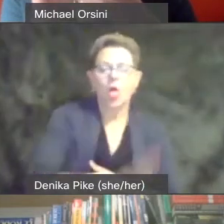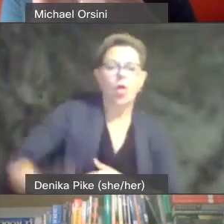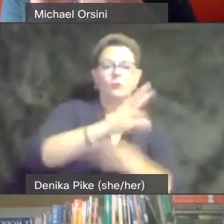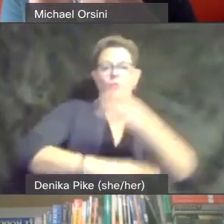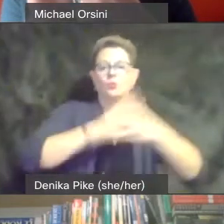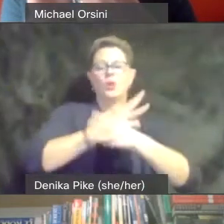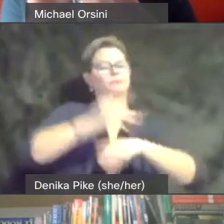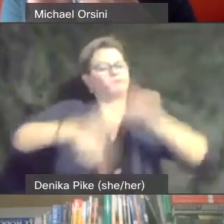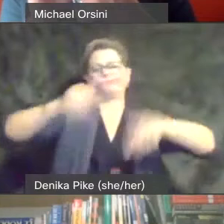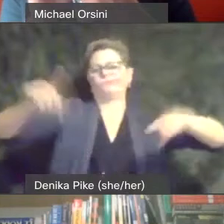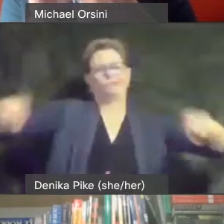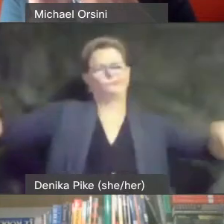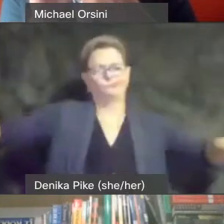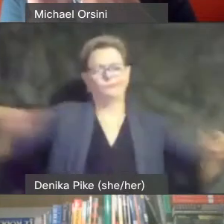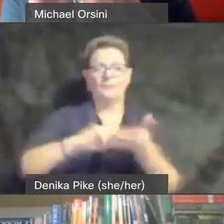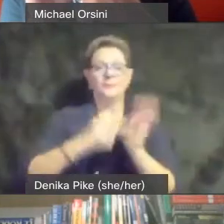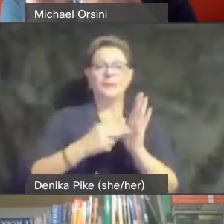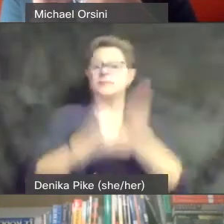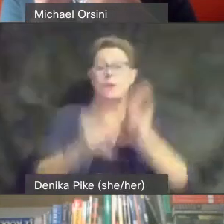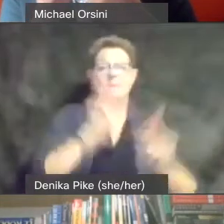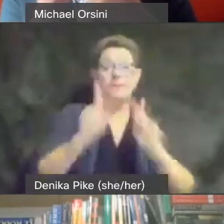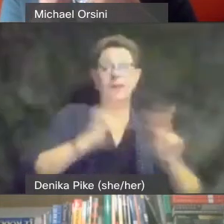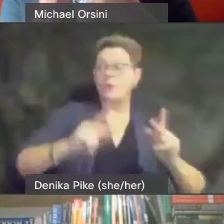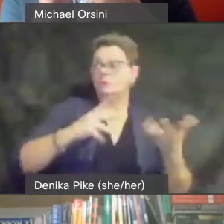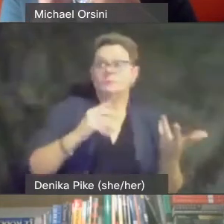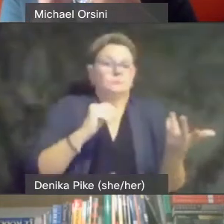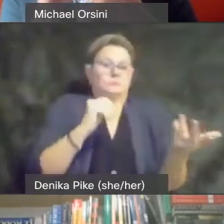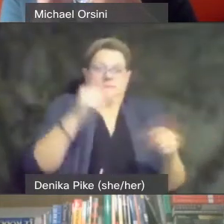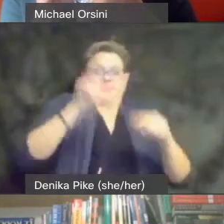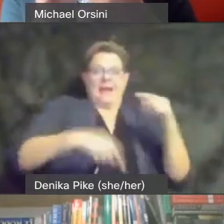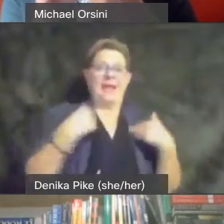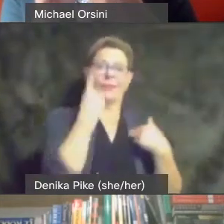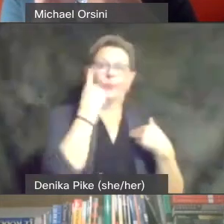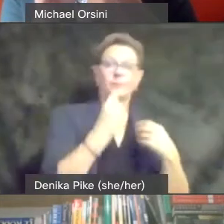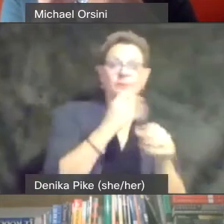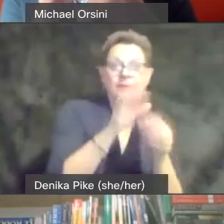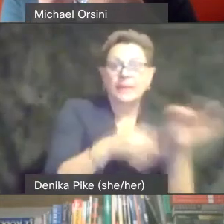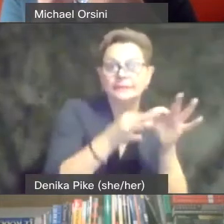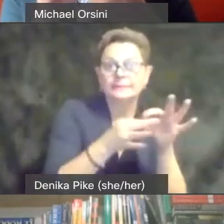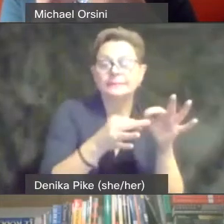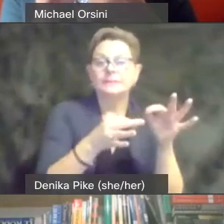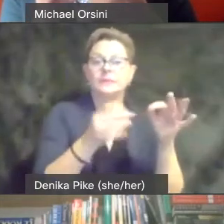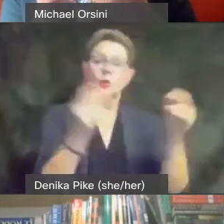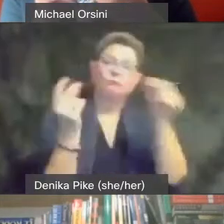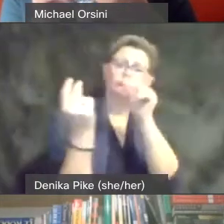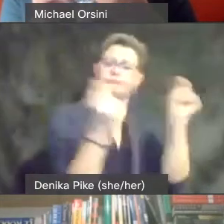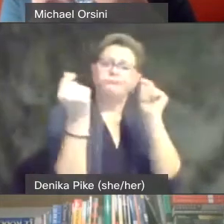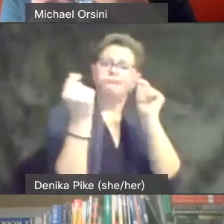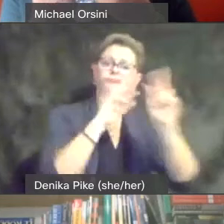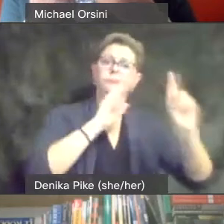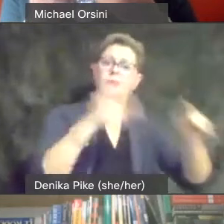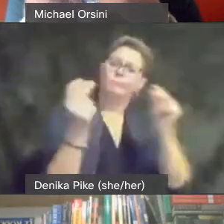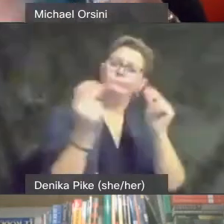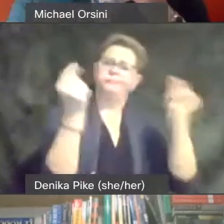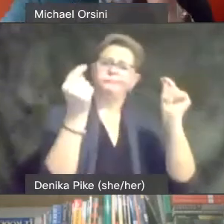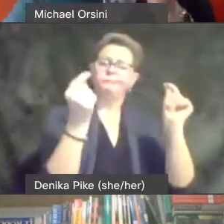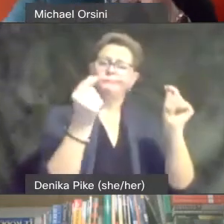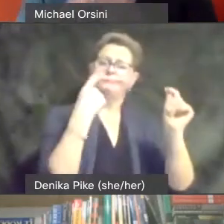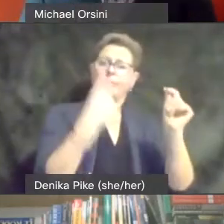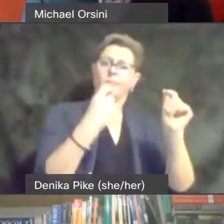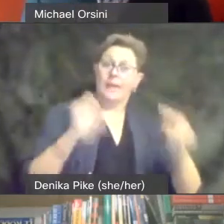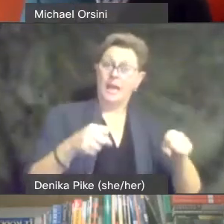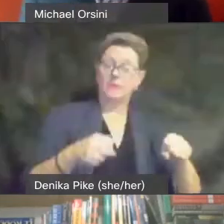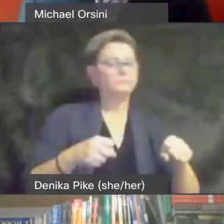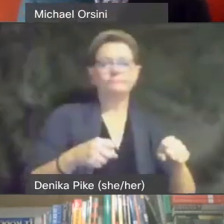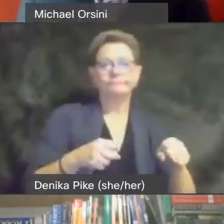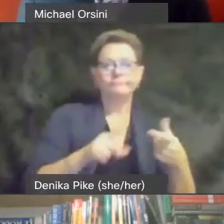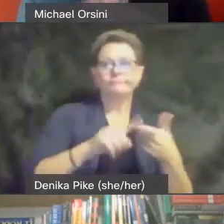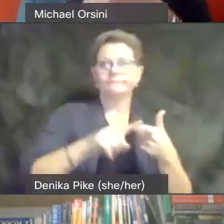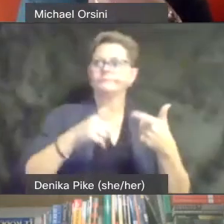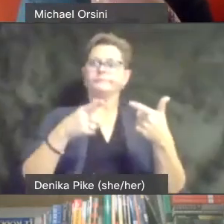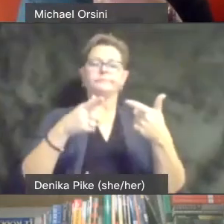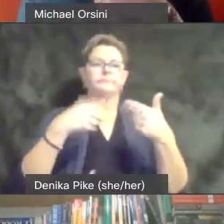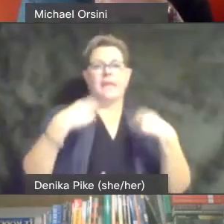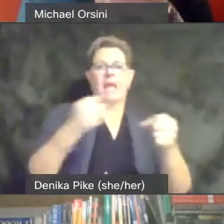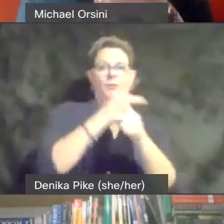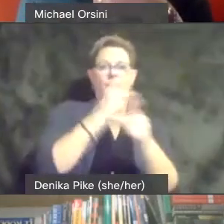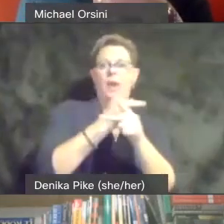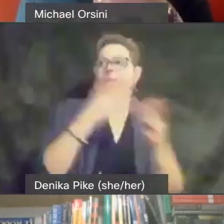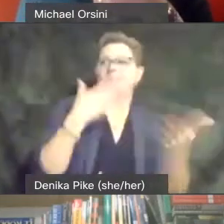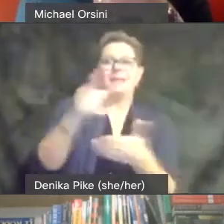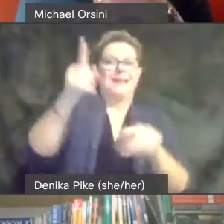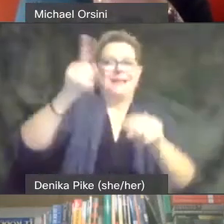When we talk about, whether or not people have access to testing to be able to accurately get that test back in enough time. That it matters. Whether they have access to primary health care. That will let them get emergency services. If they need it.